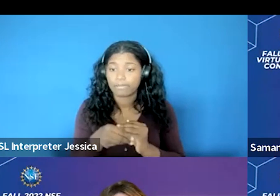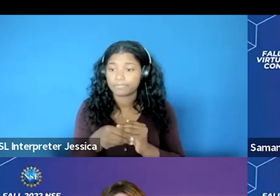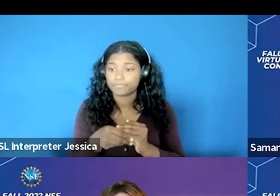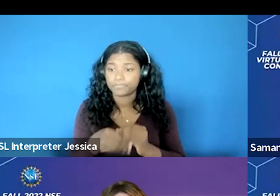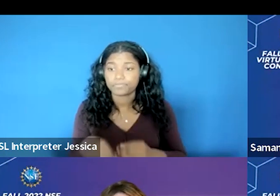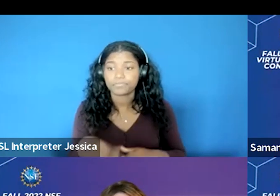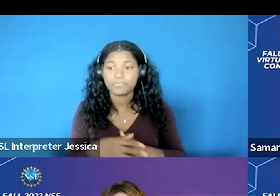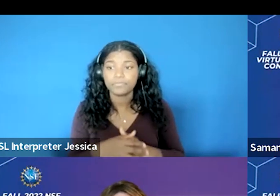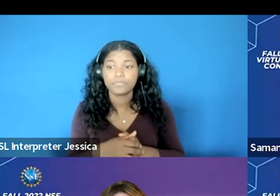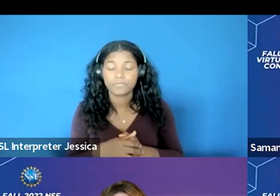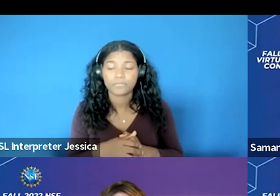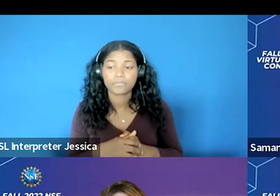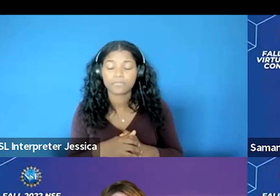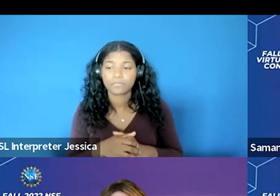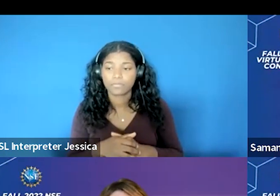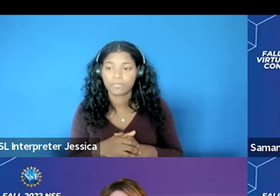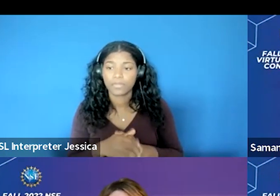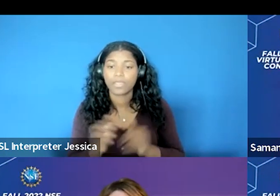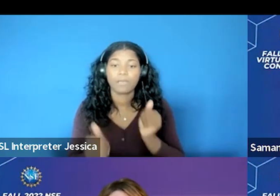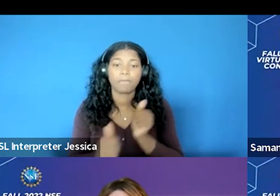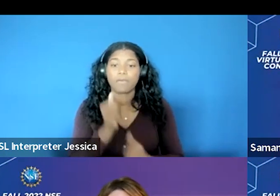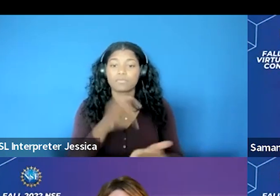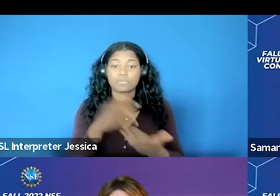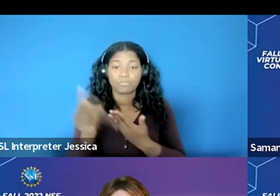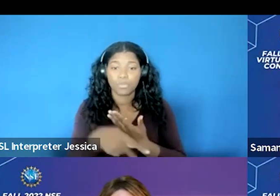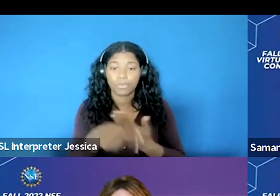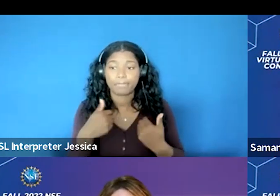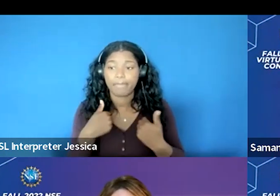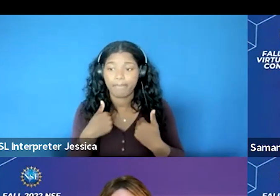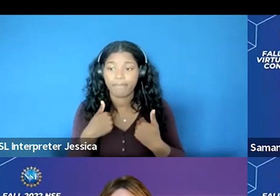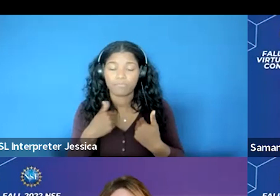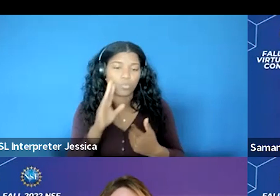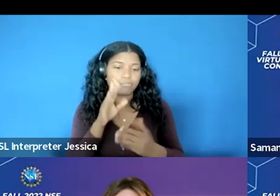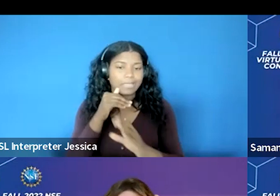that most programs actually have just asked you to email the program director.